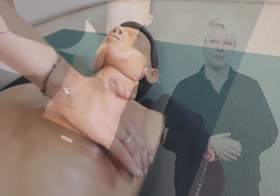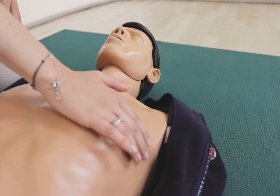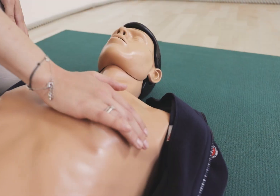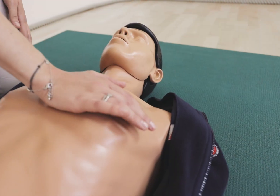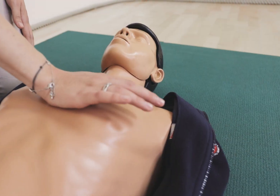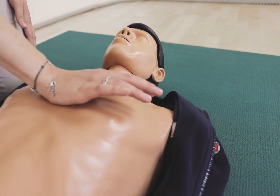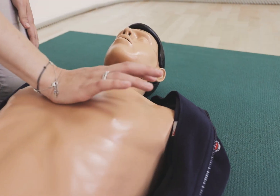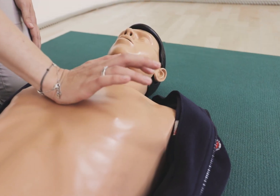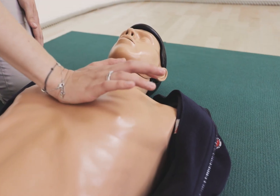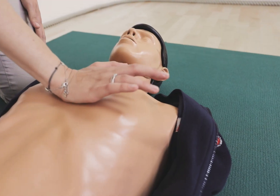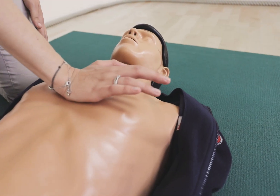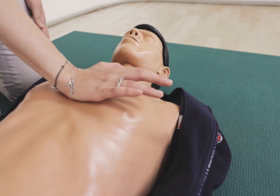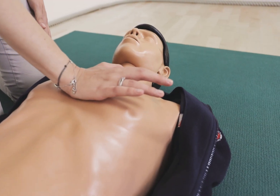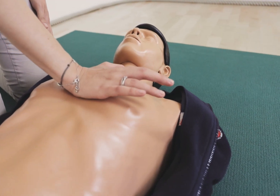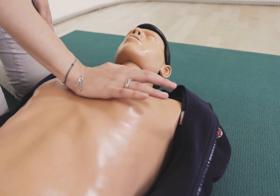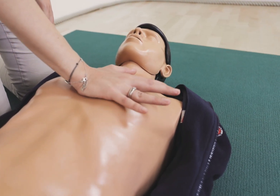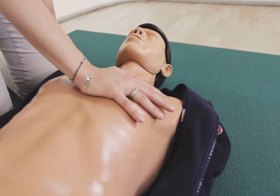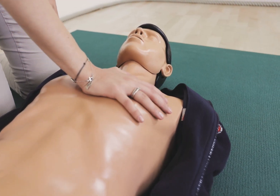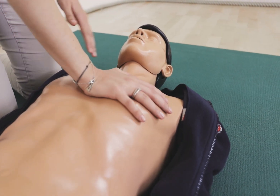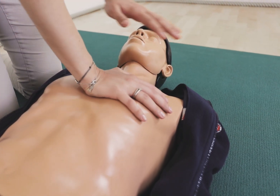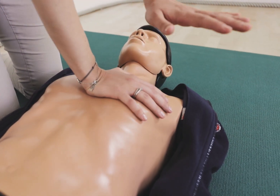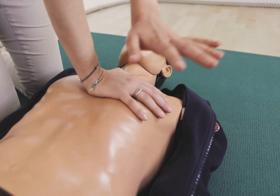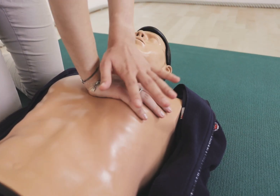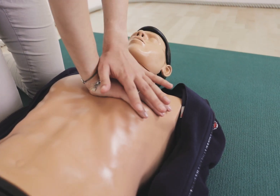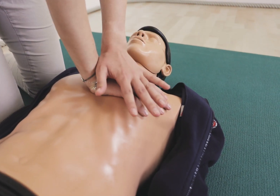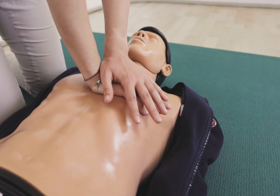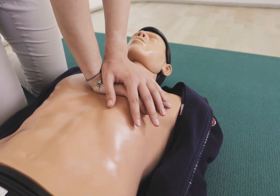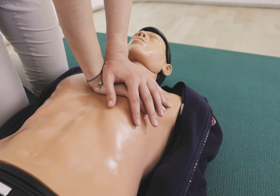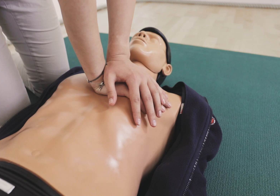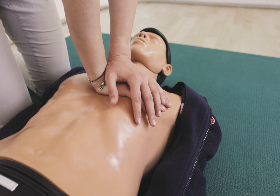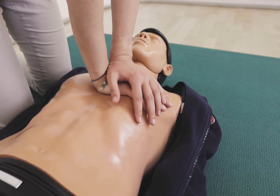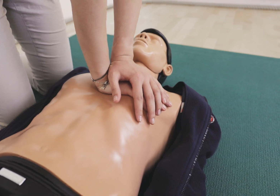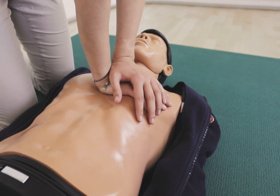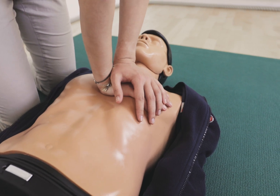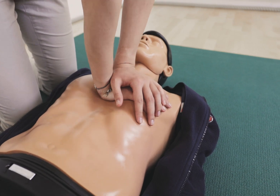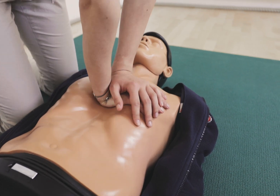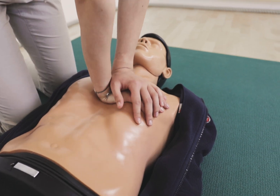Place your palm in the middle of the rib cage. Put the second hand over the first hand and push on the breastbone.